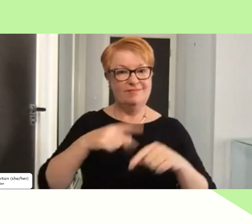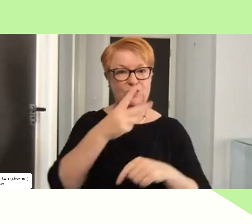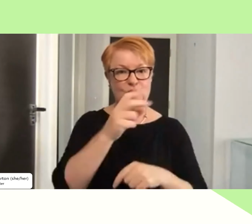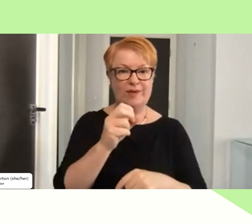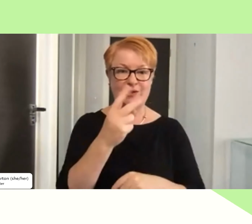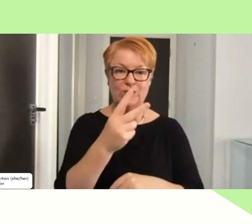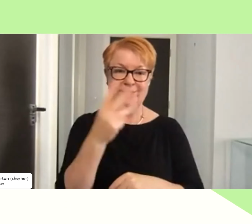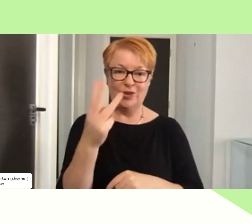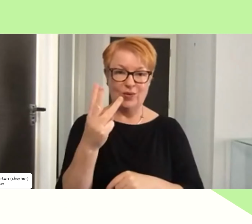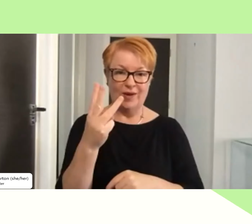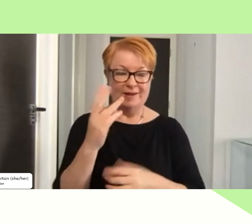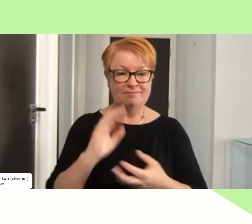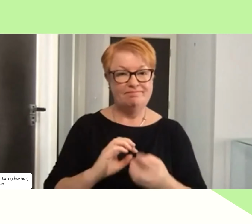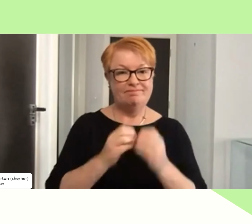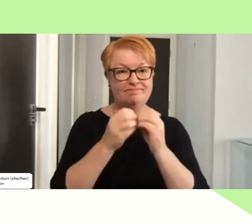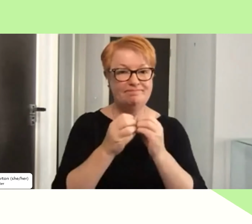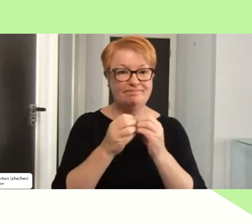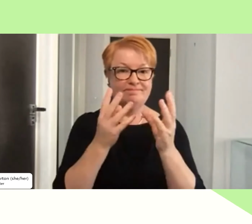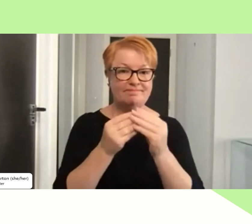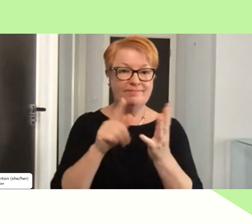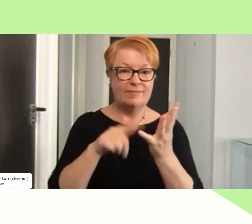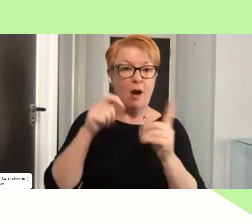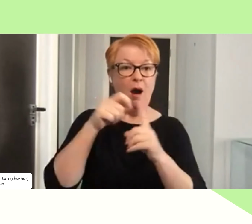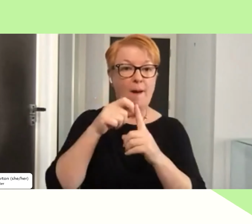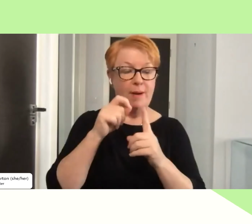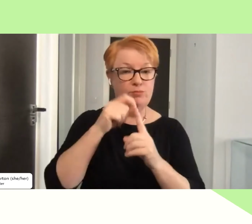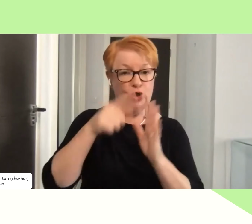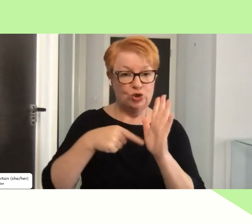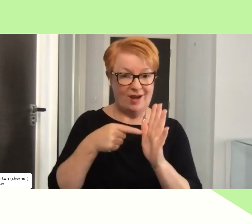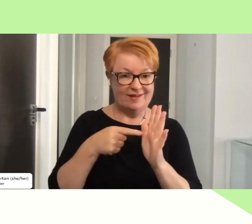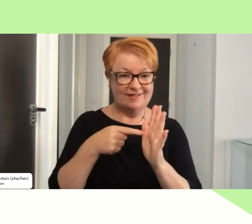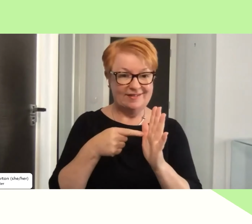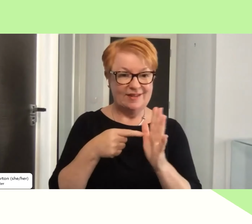in partnership with Flat Time House and in association with Liverpool Biennial.